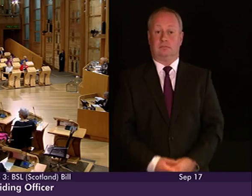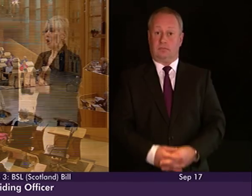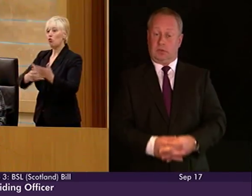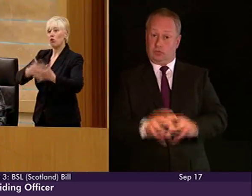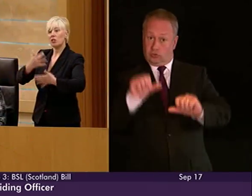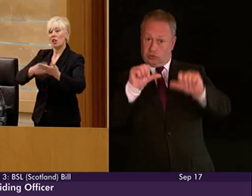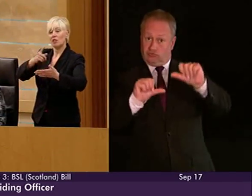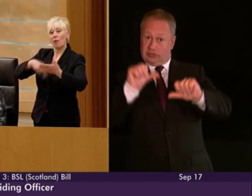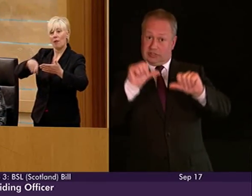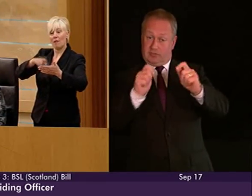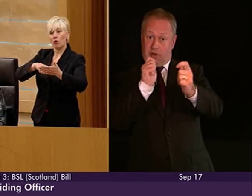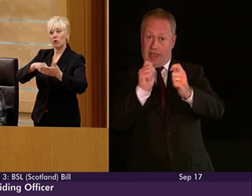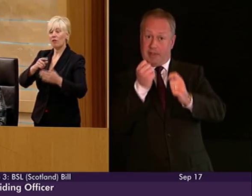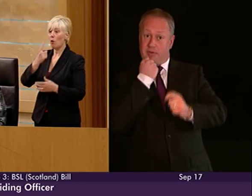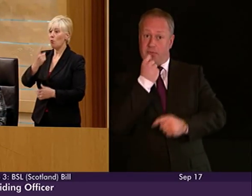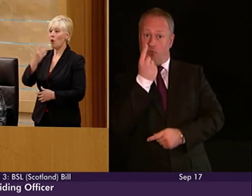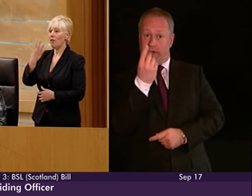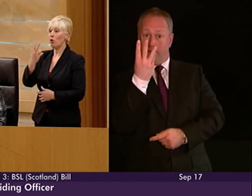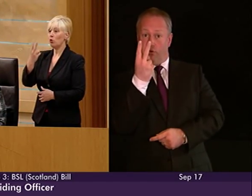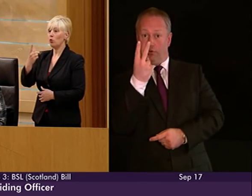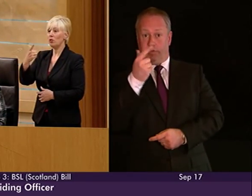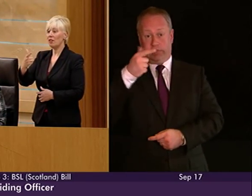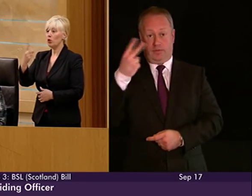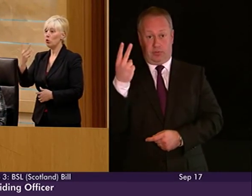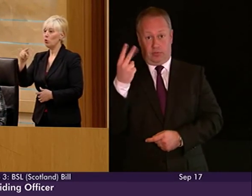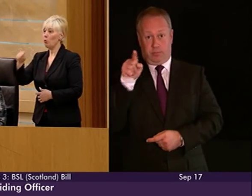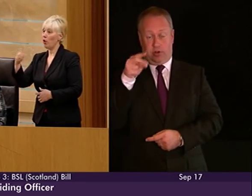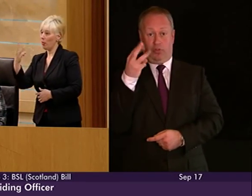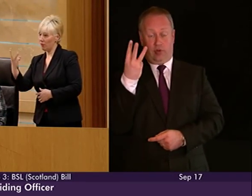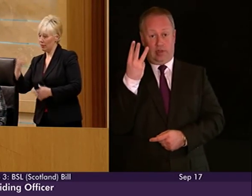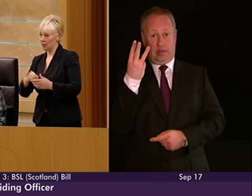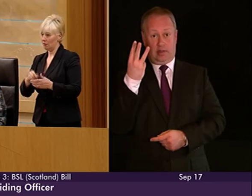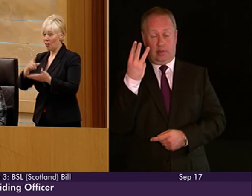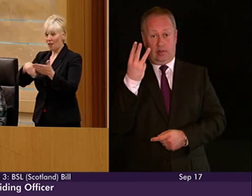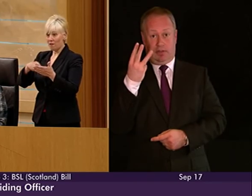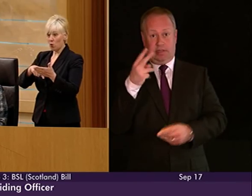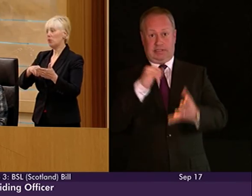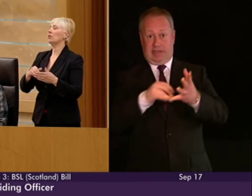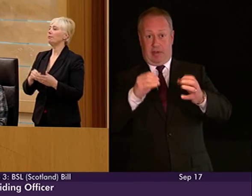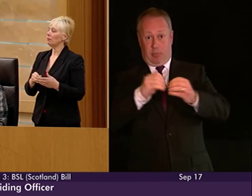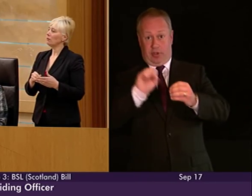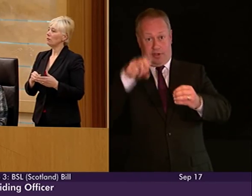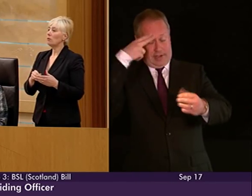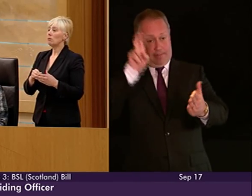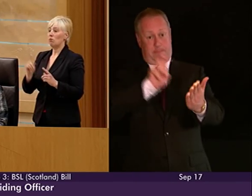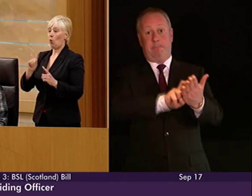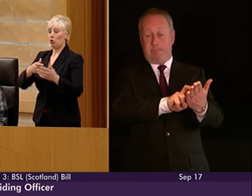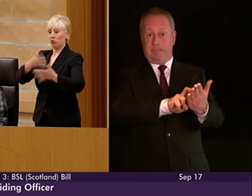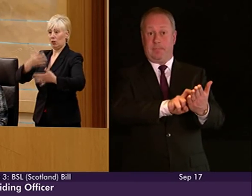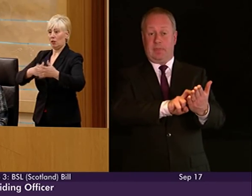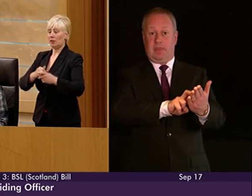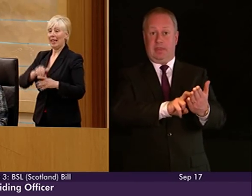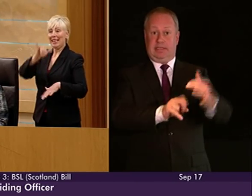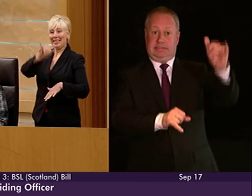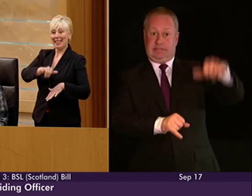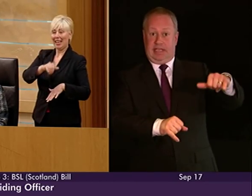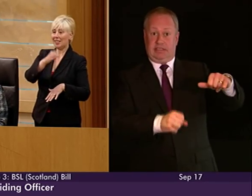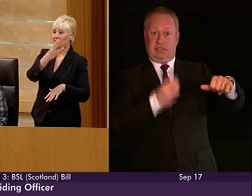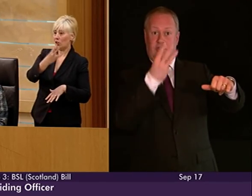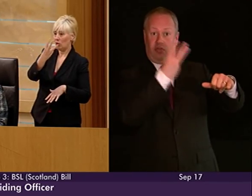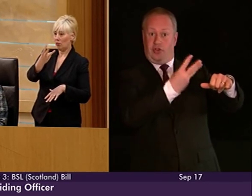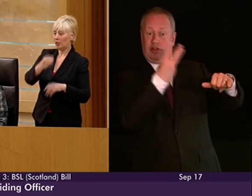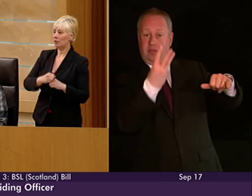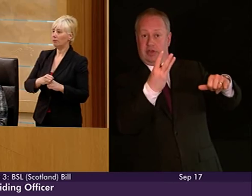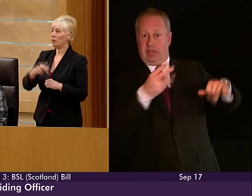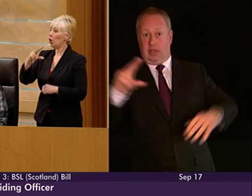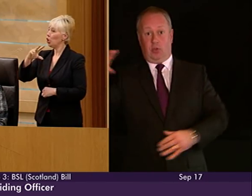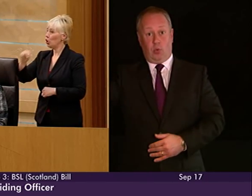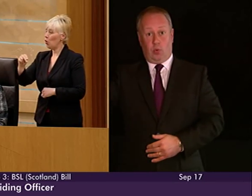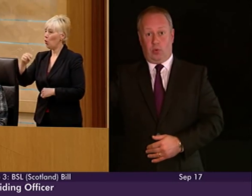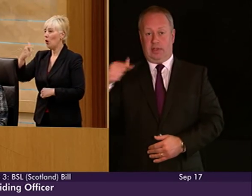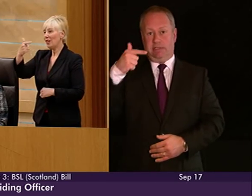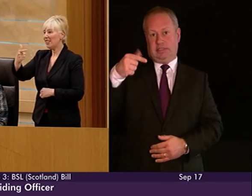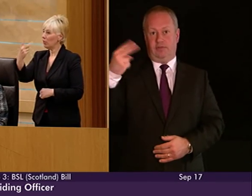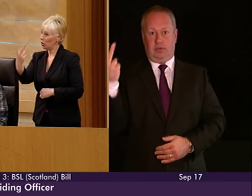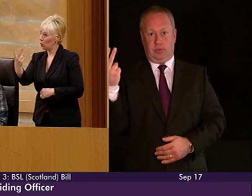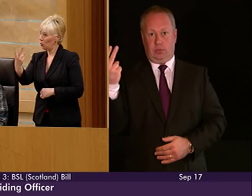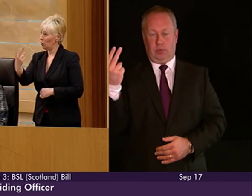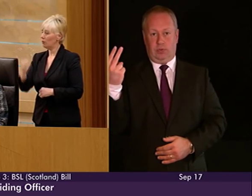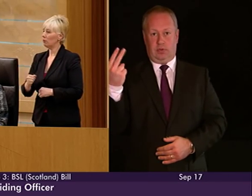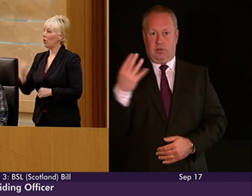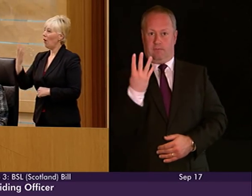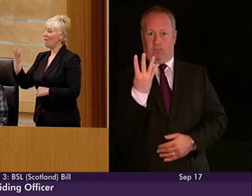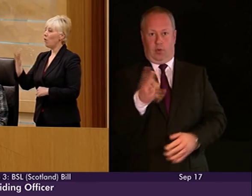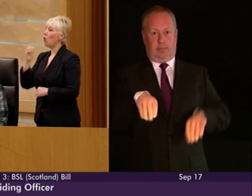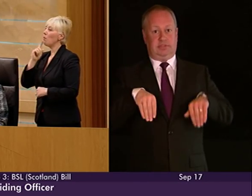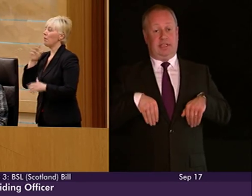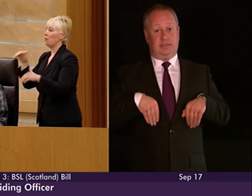The Presiding Officer: The result of the division is: For 33, Against 72, Abstentions 4.